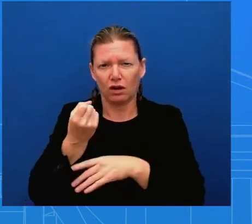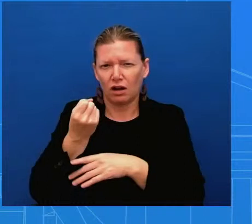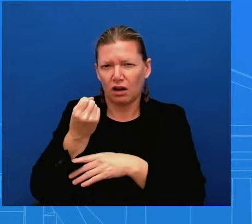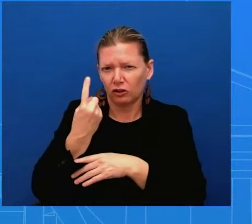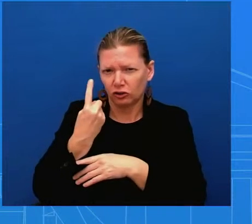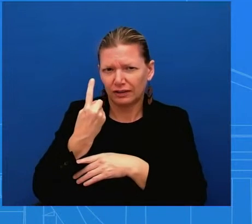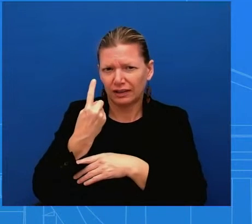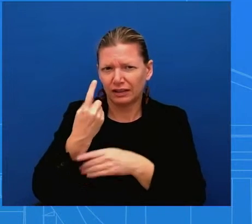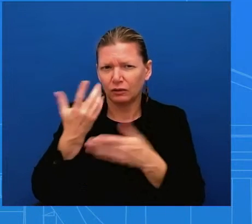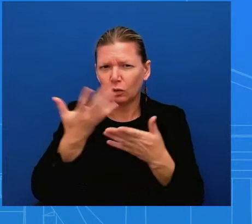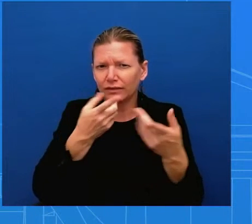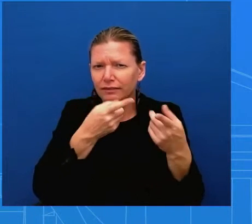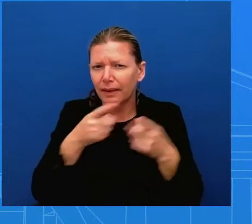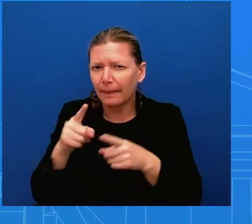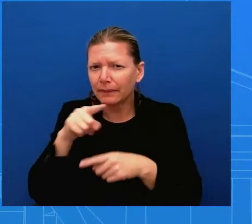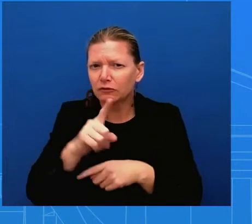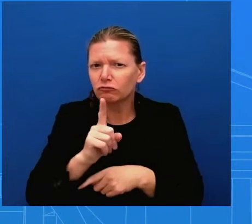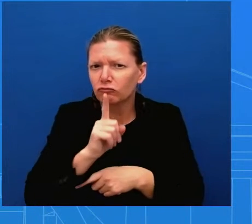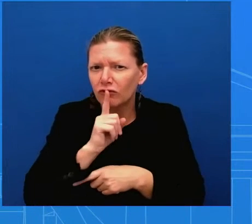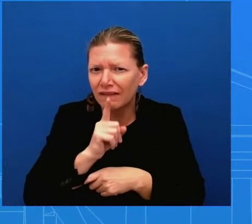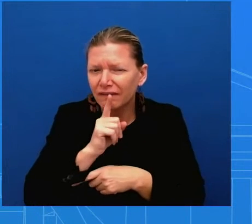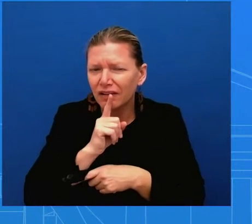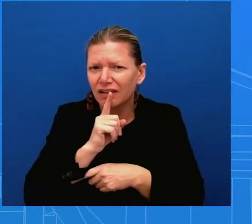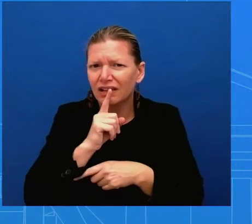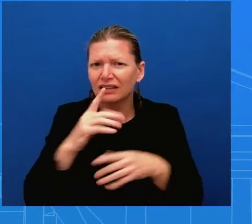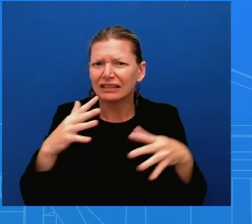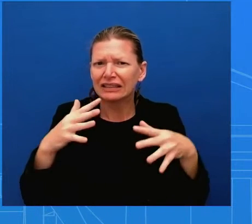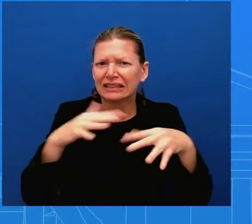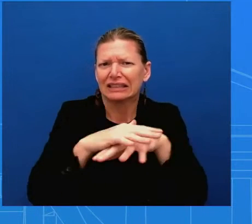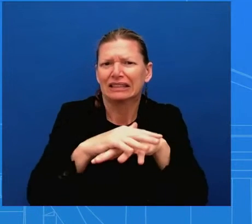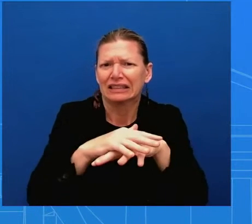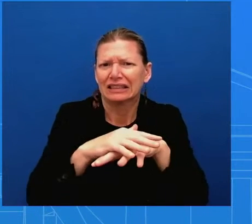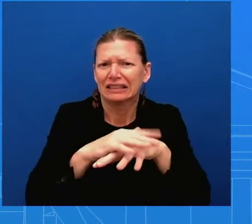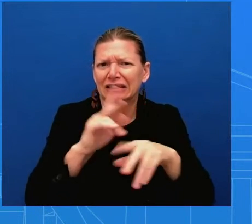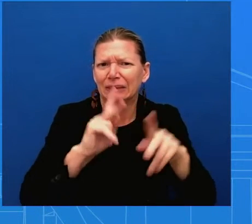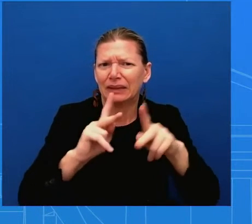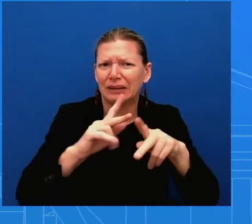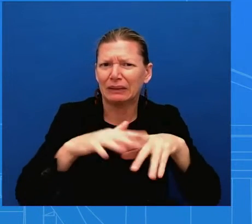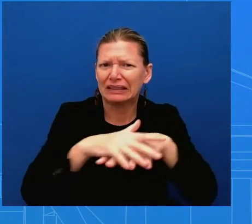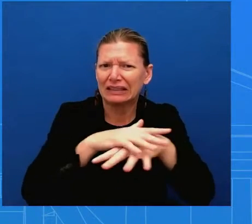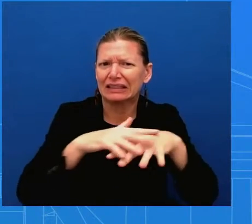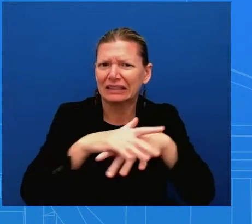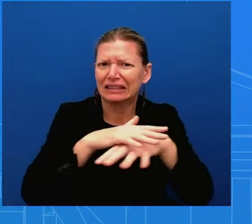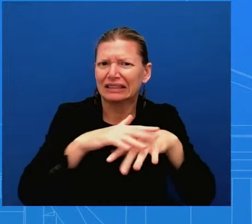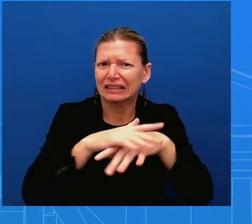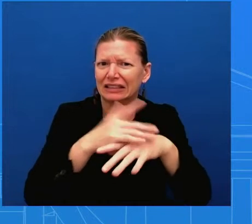dense areas that have Palestinians who are seeking refuge. And we want to make sure those civilian lives --